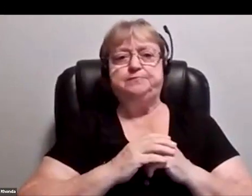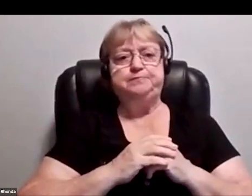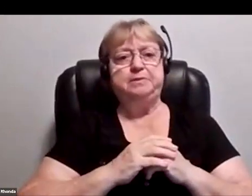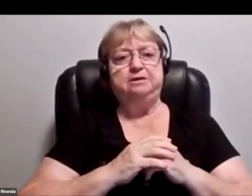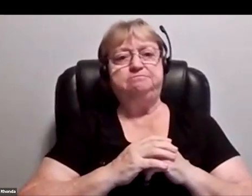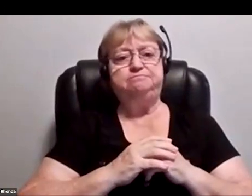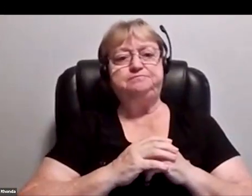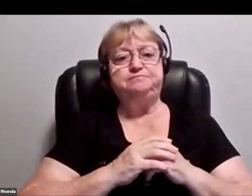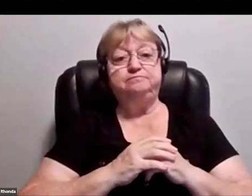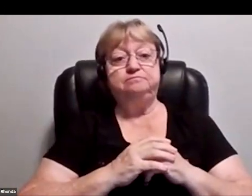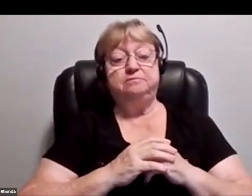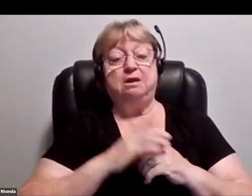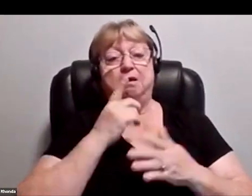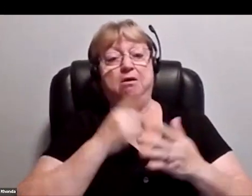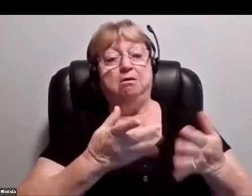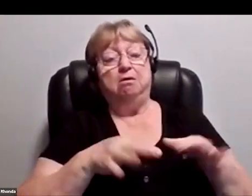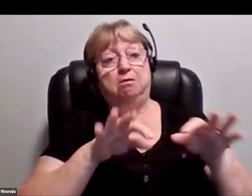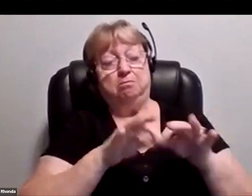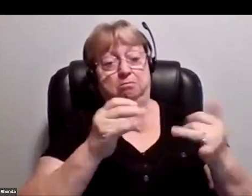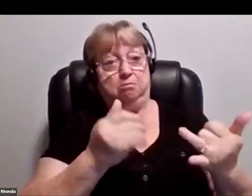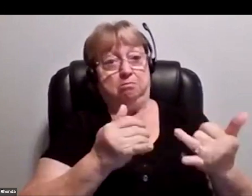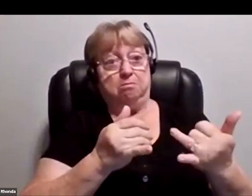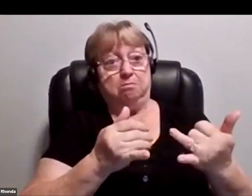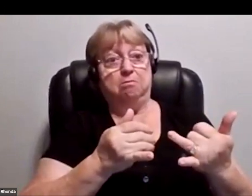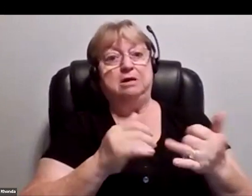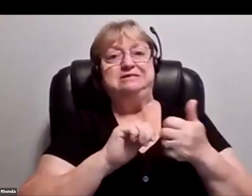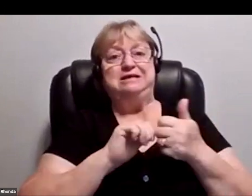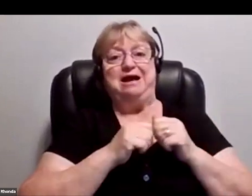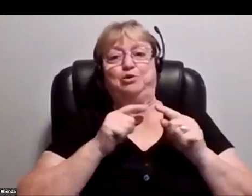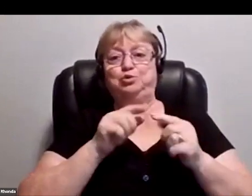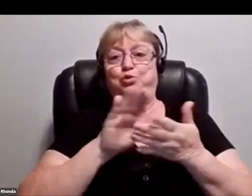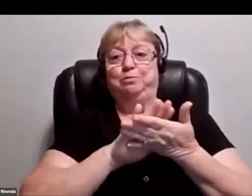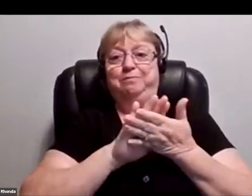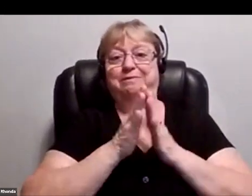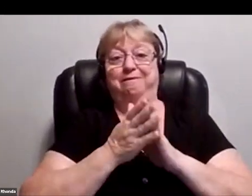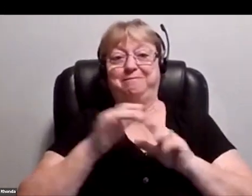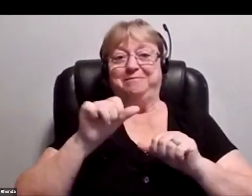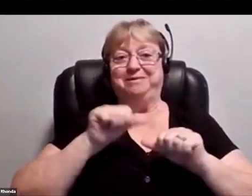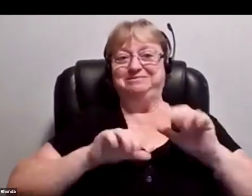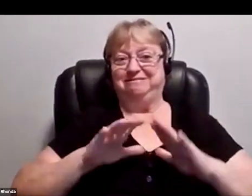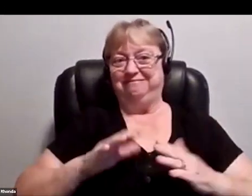What might be important to mention now is how to become a polar scientist, or how to support science here at the South Pole,